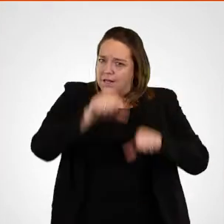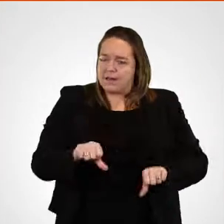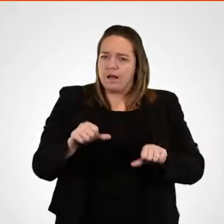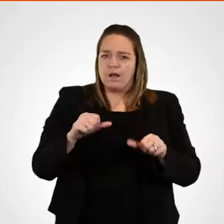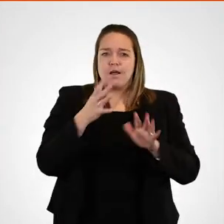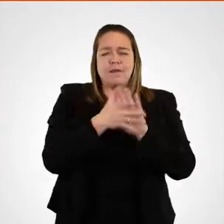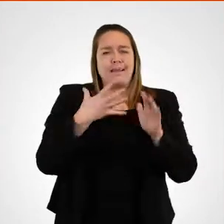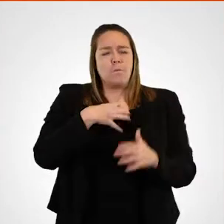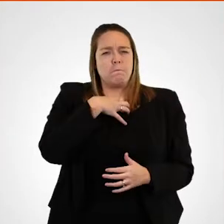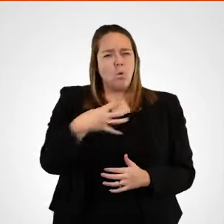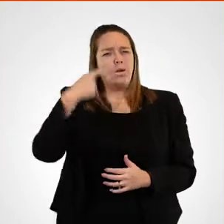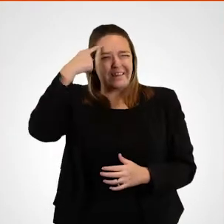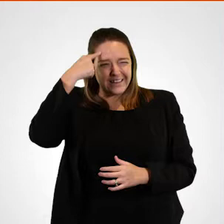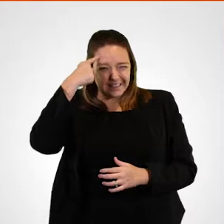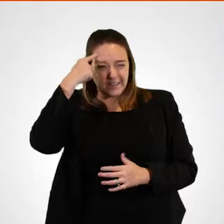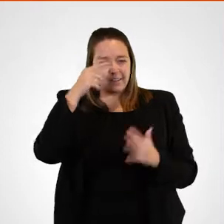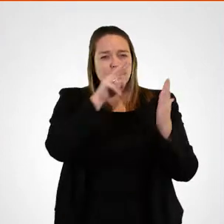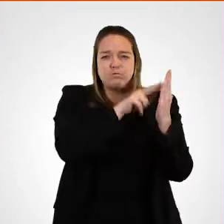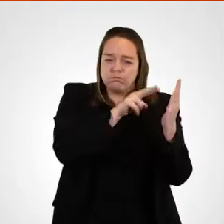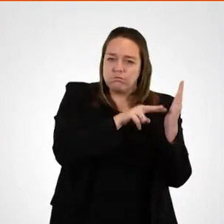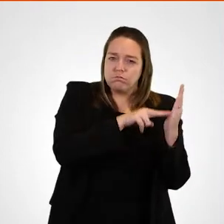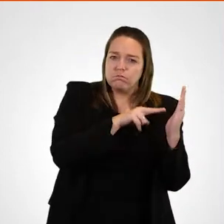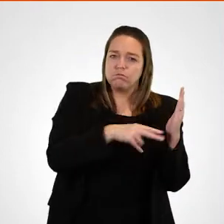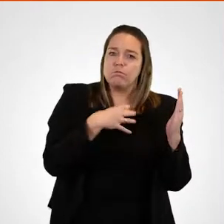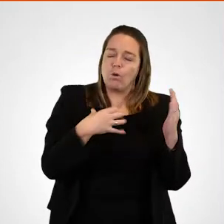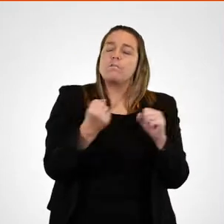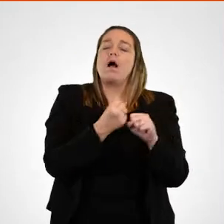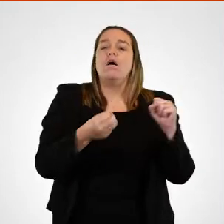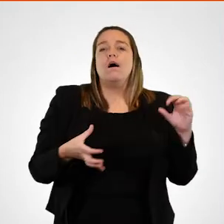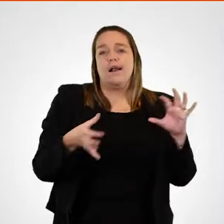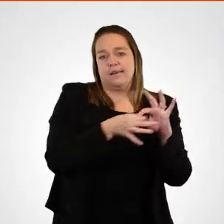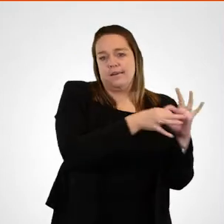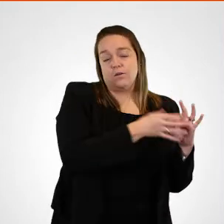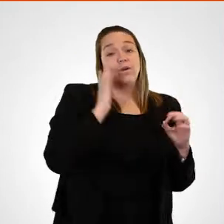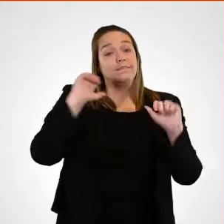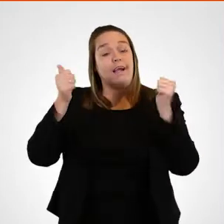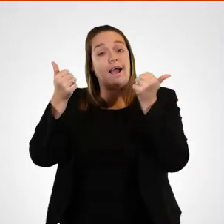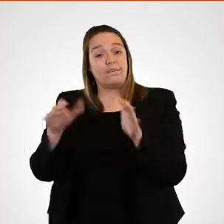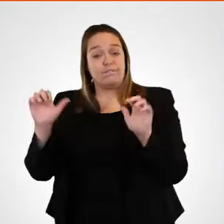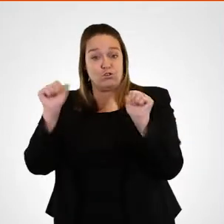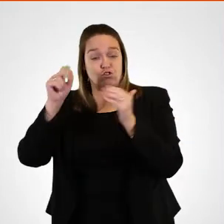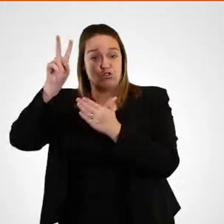so we have to think a little more deeply about it and try to do that linking. And then after reading, we want to help them identify,